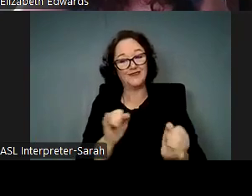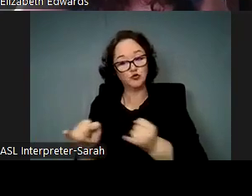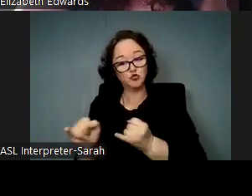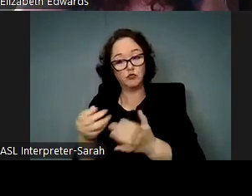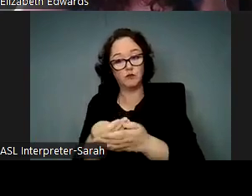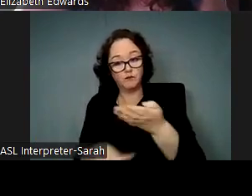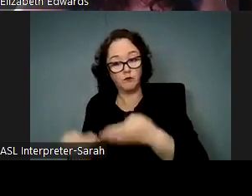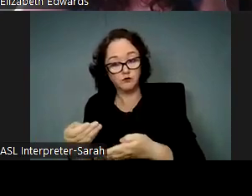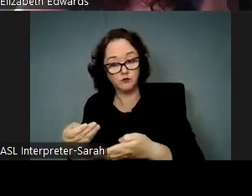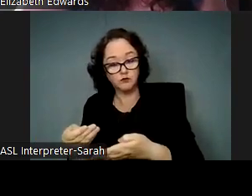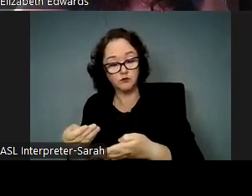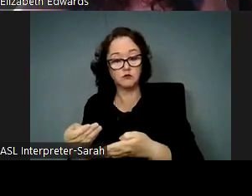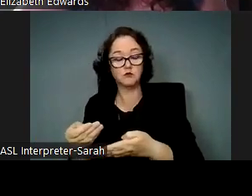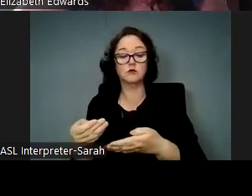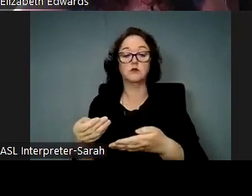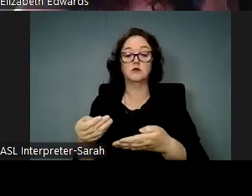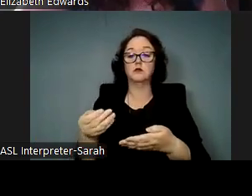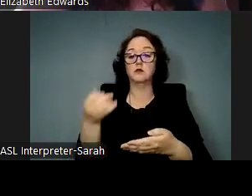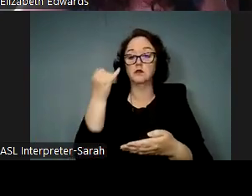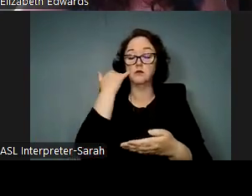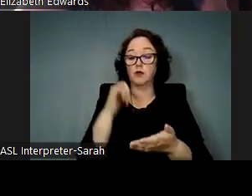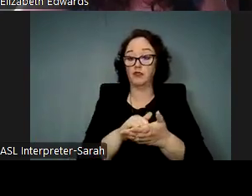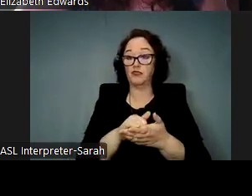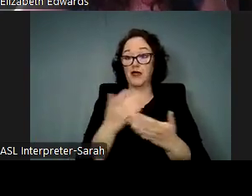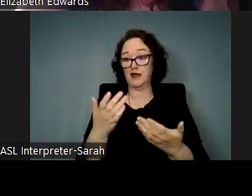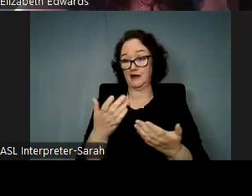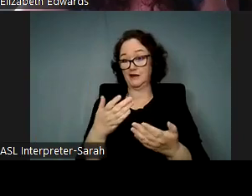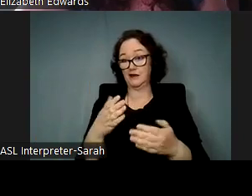things are affecting access to services under a waiver, or